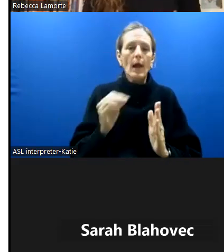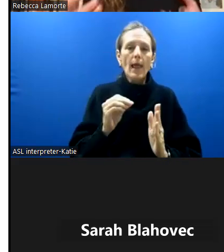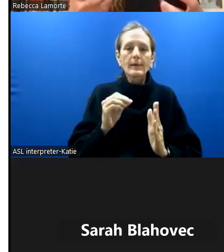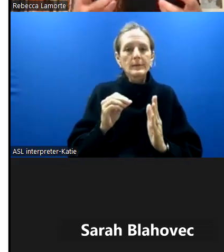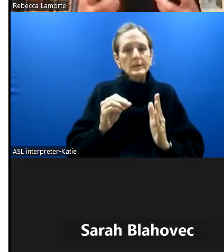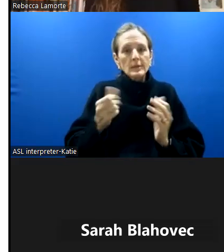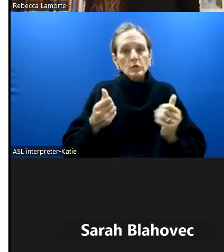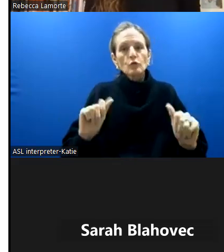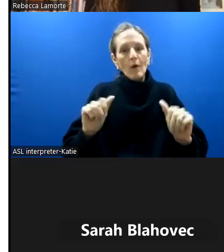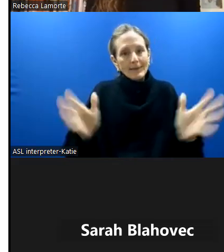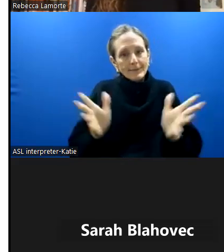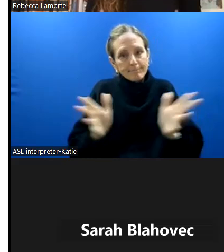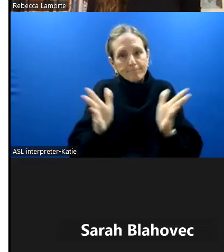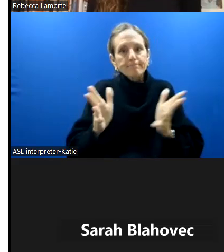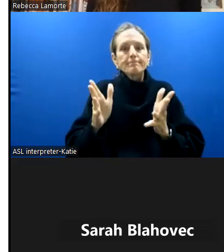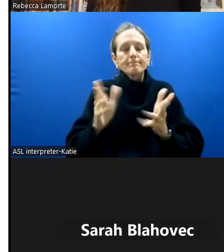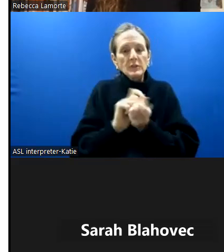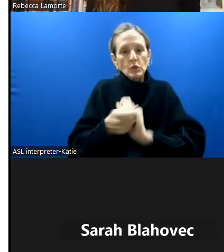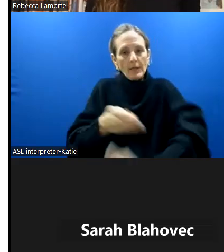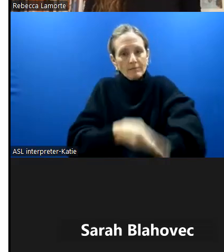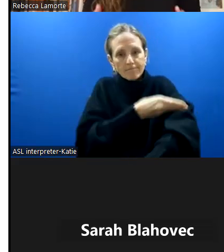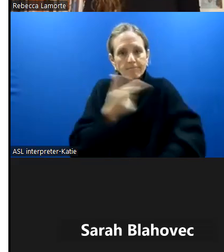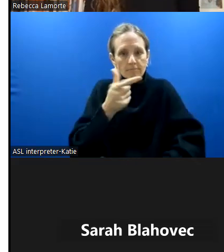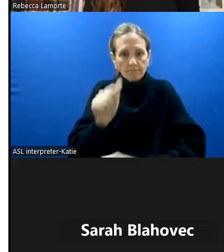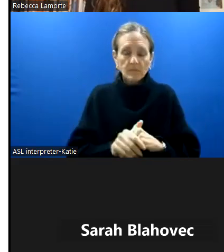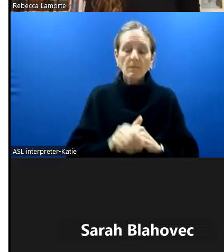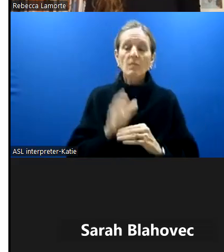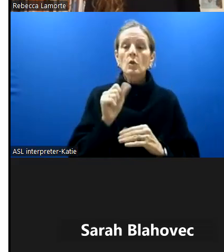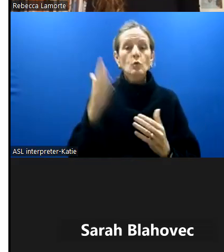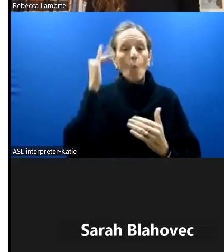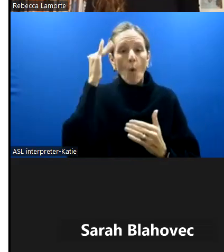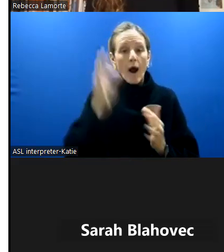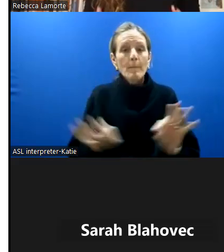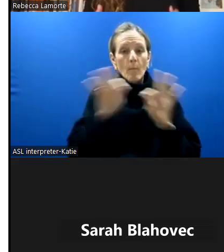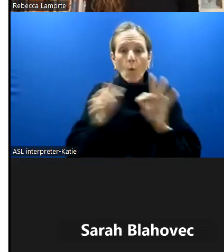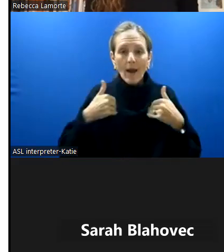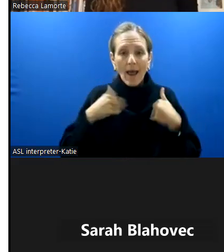why it's important to have groups like Disability Victory, why it's important to have conversations like we are tonight